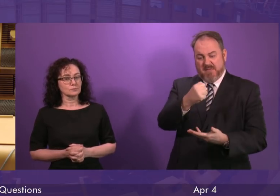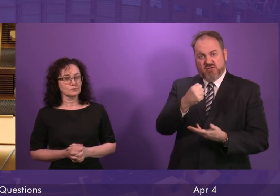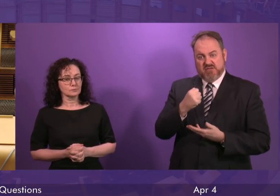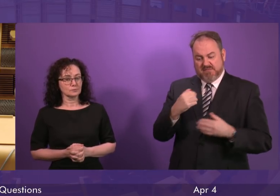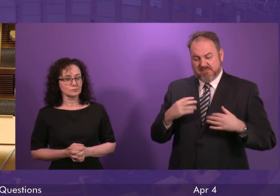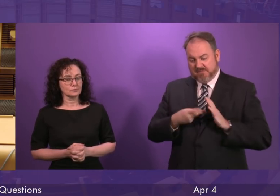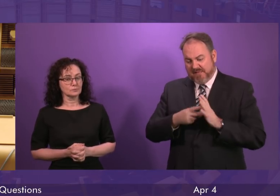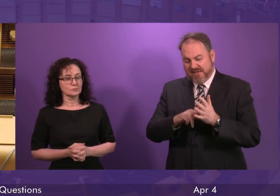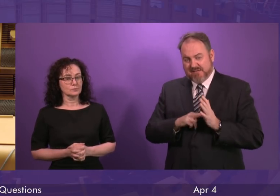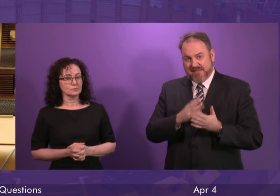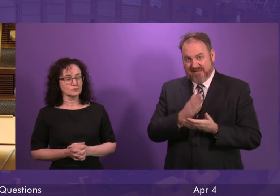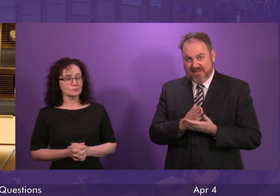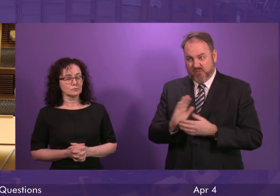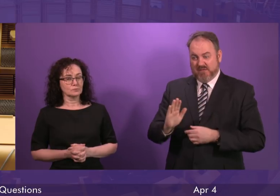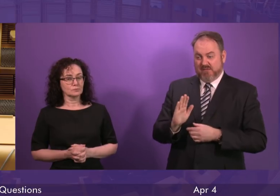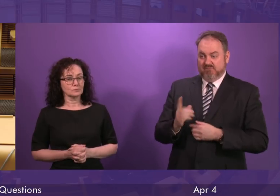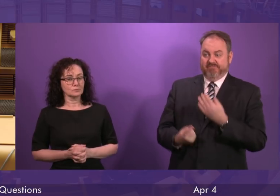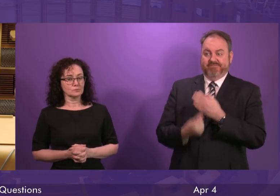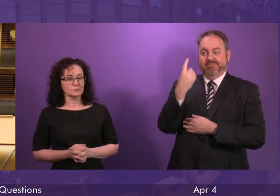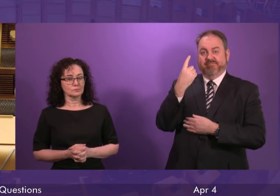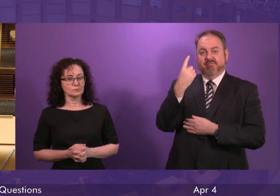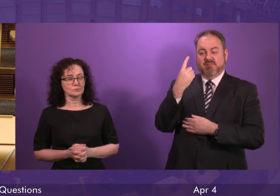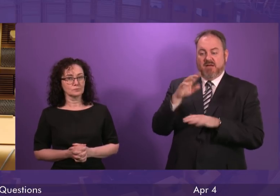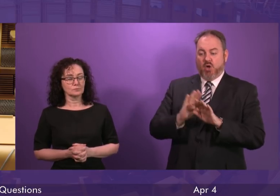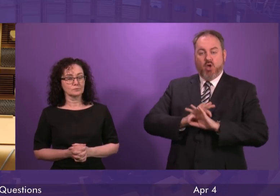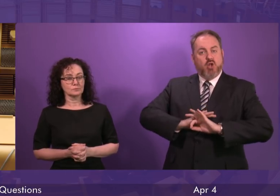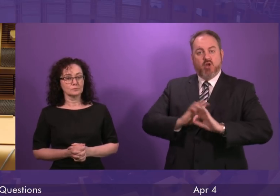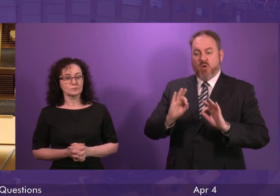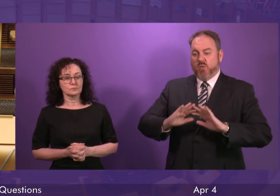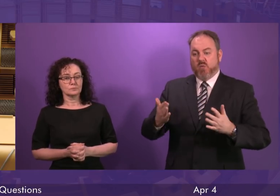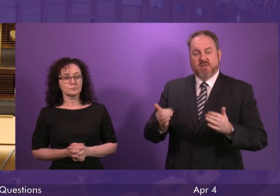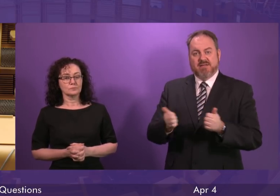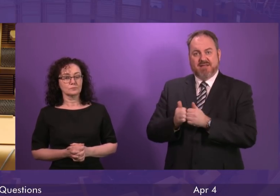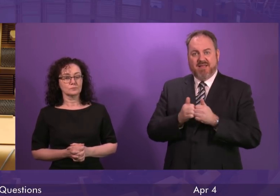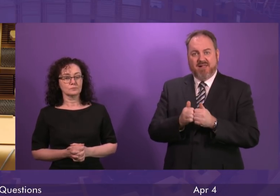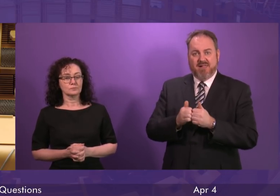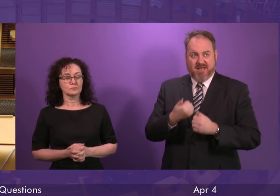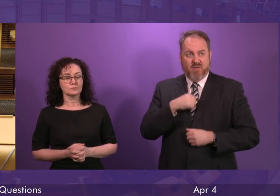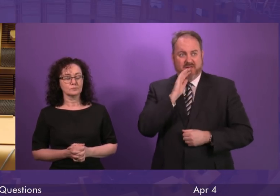“However, if we face a no deal or cliff-edge Brexit I will have to return to Parliament